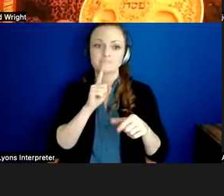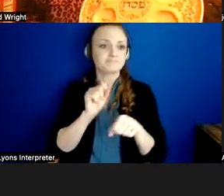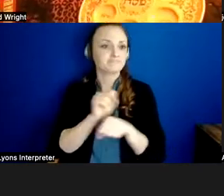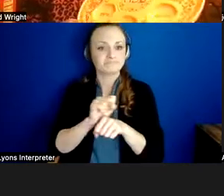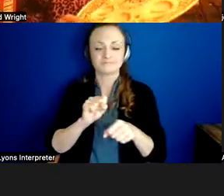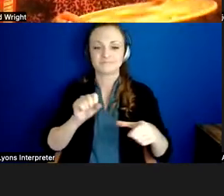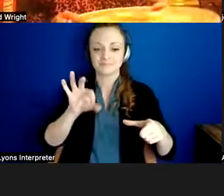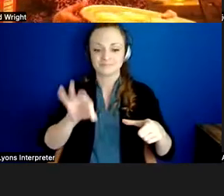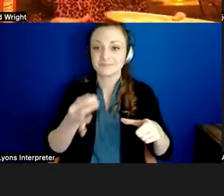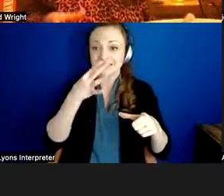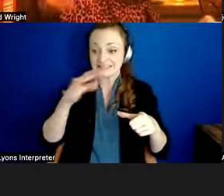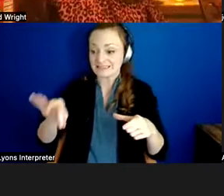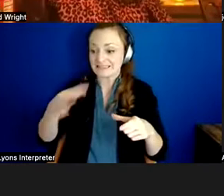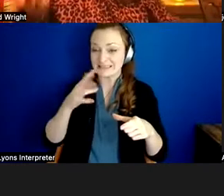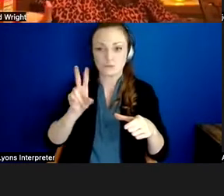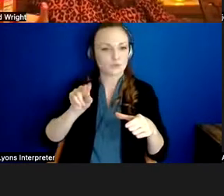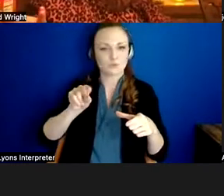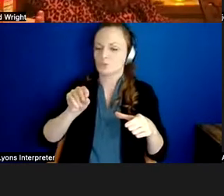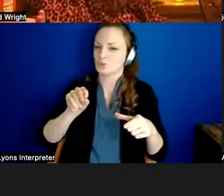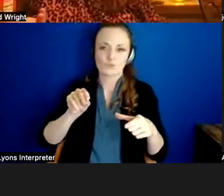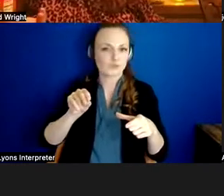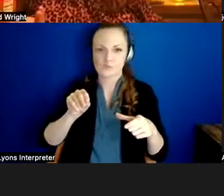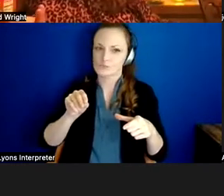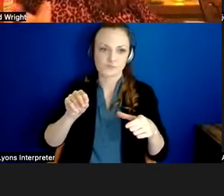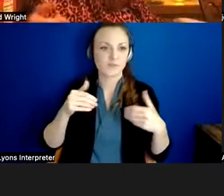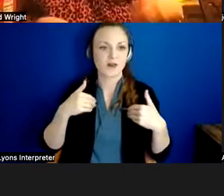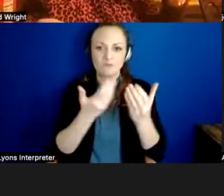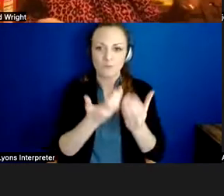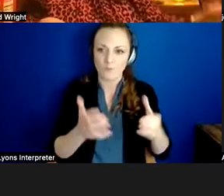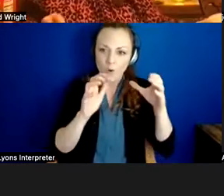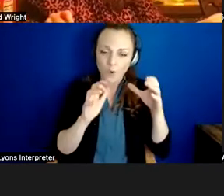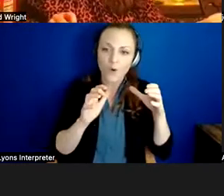19:31:37 So there will be a bowl of corroset, the apple stuff that will be a bowl of more,